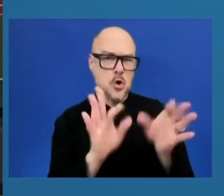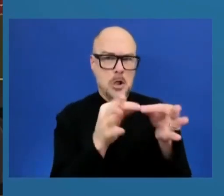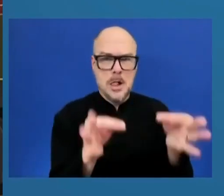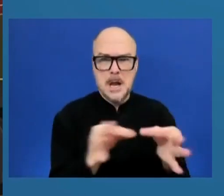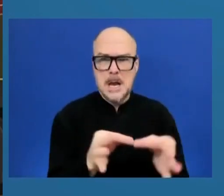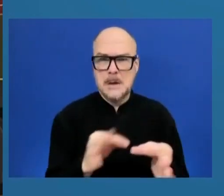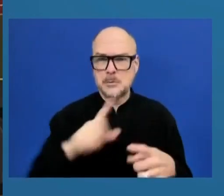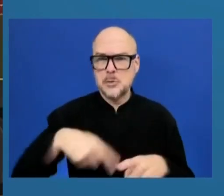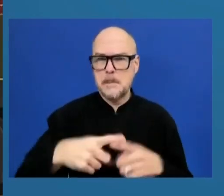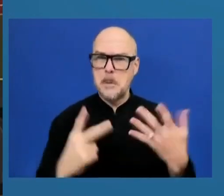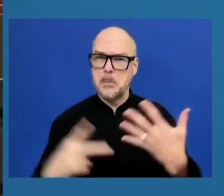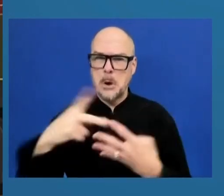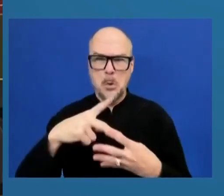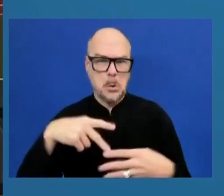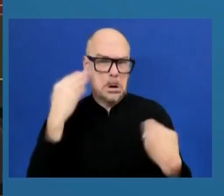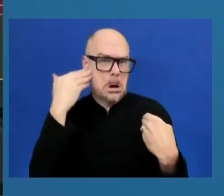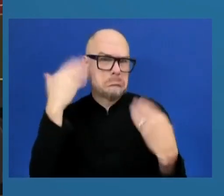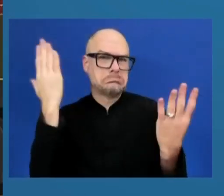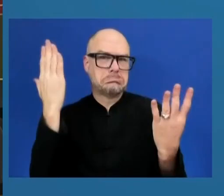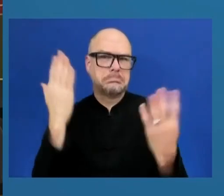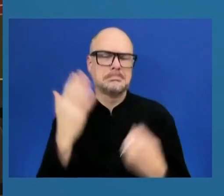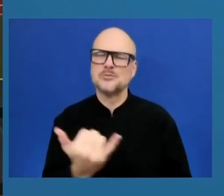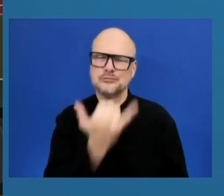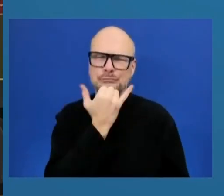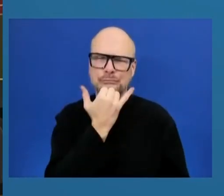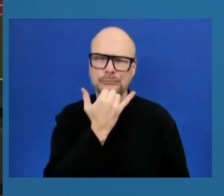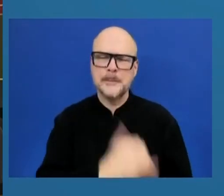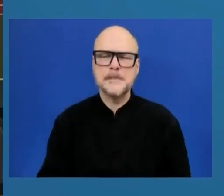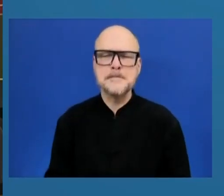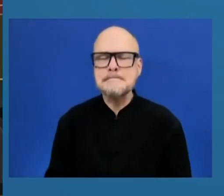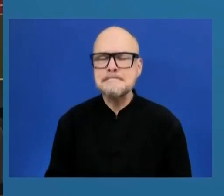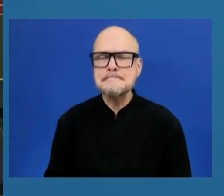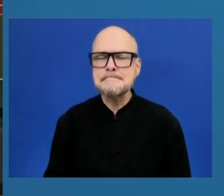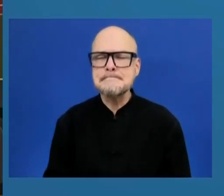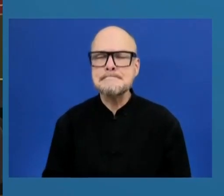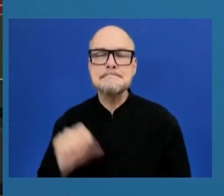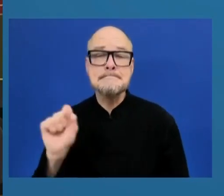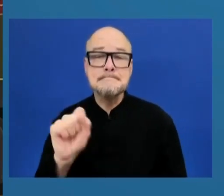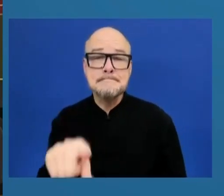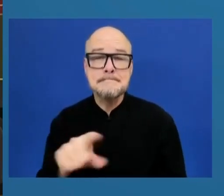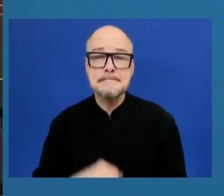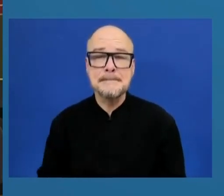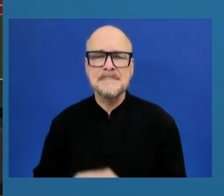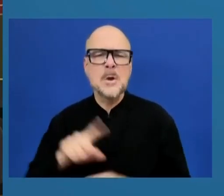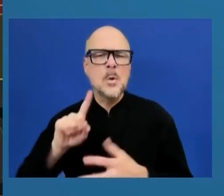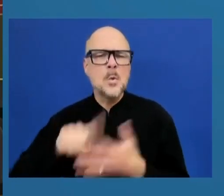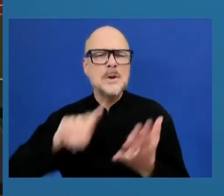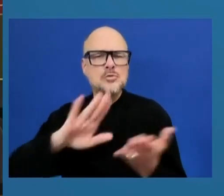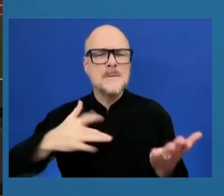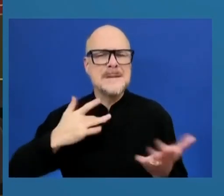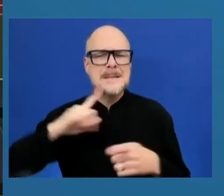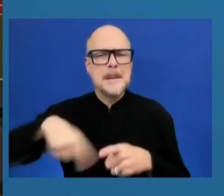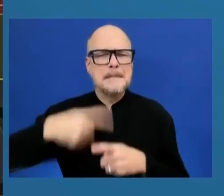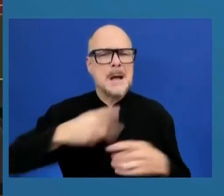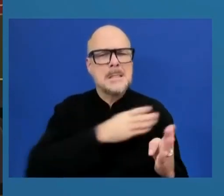how do you feel about the budget conversations you're having and you know where the overall budget is at this point in time? I've been very clear